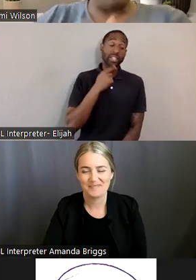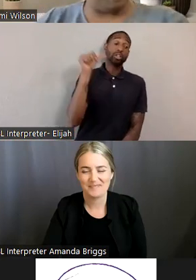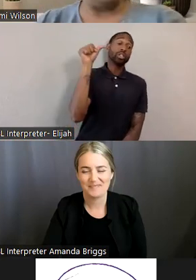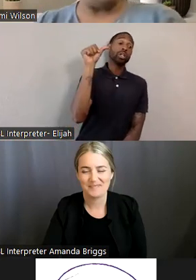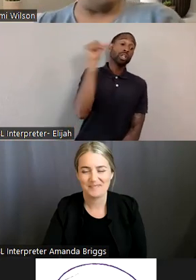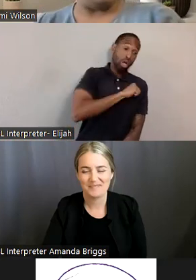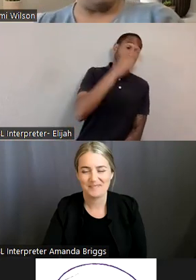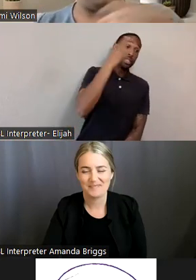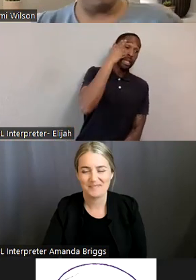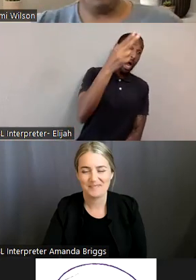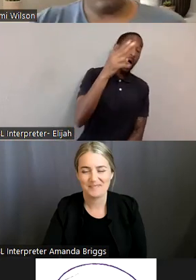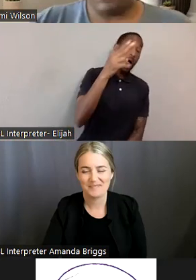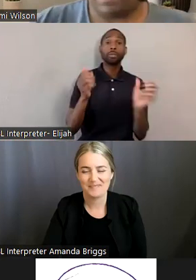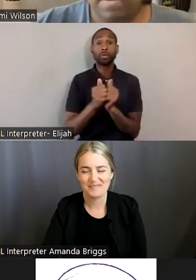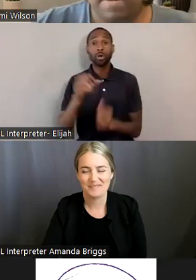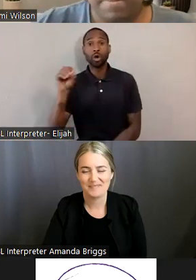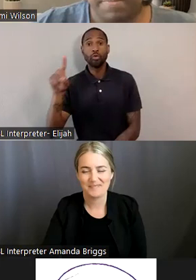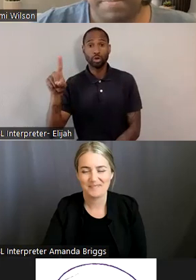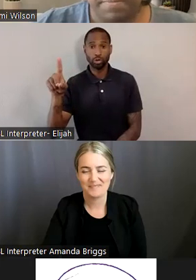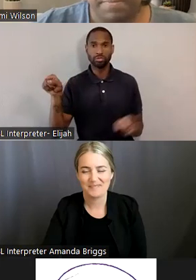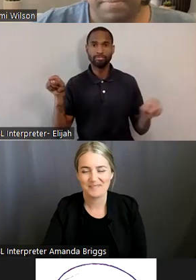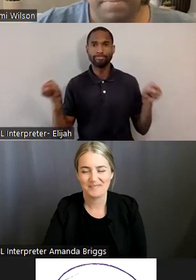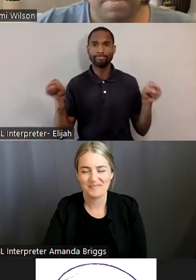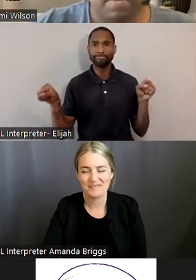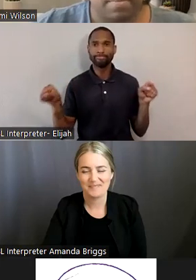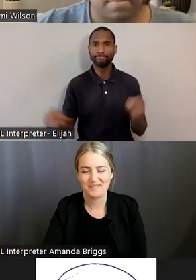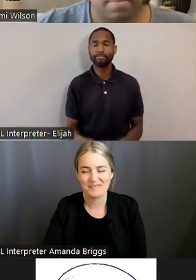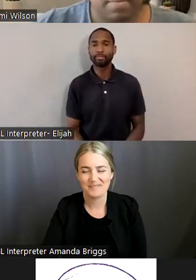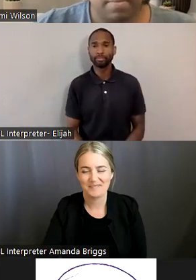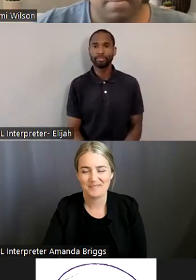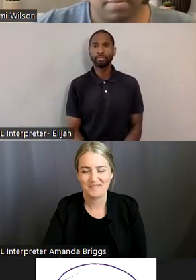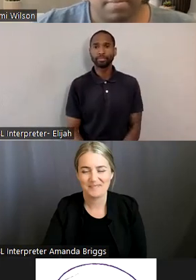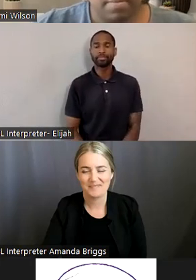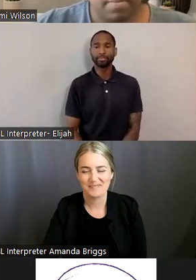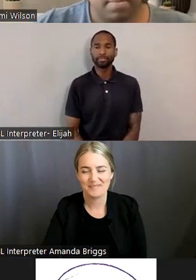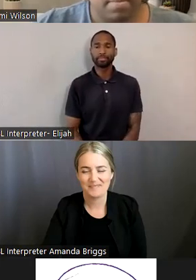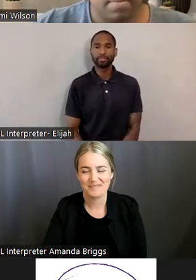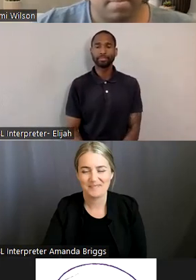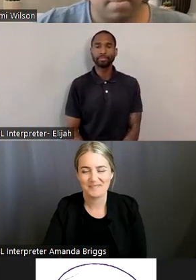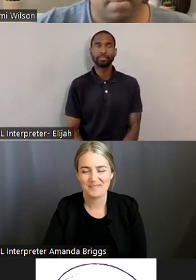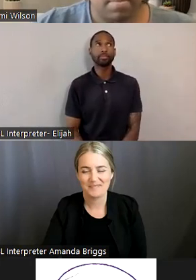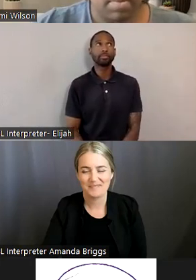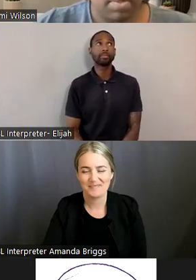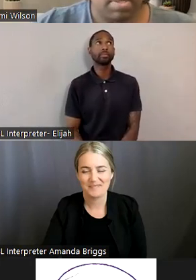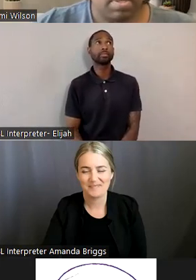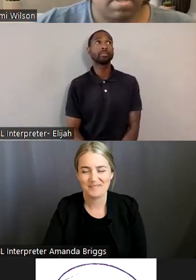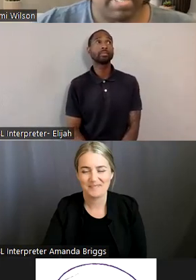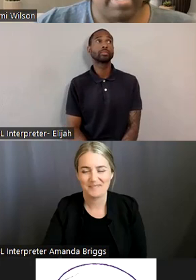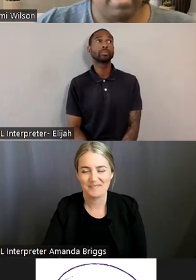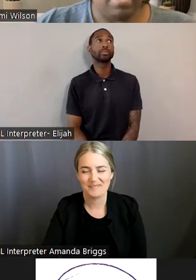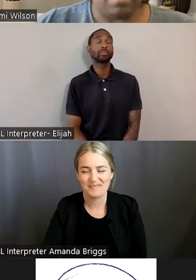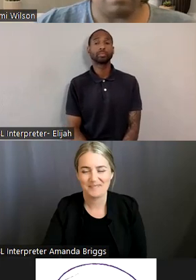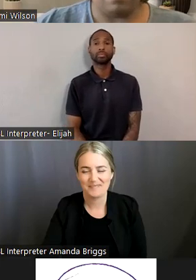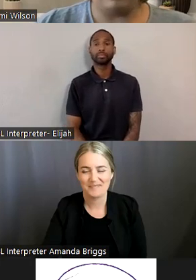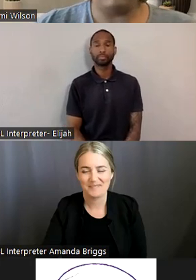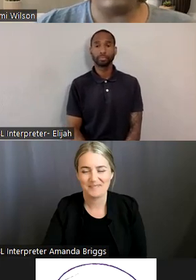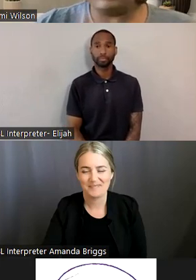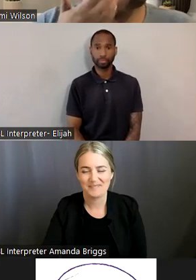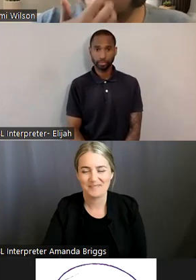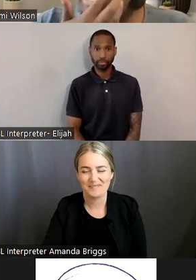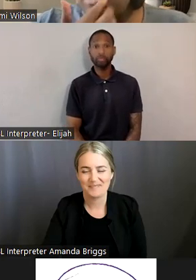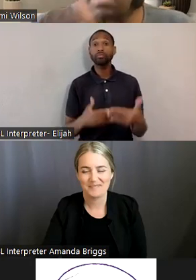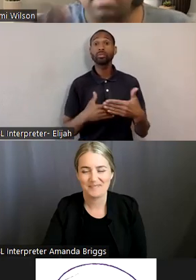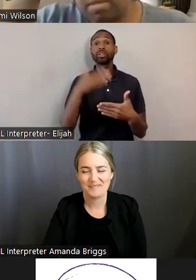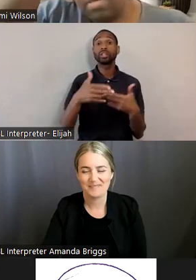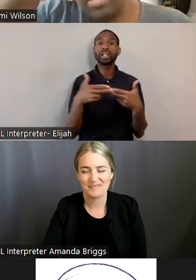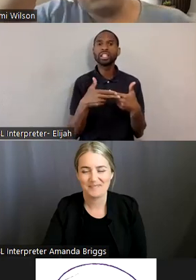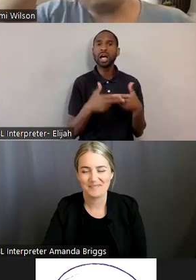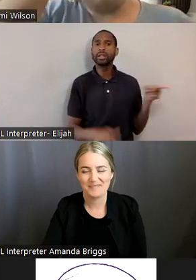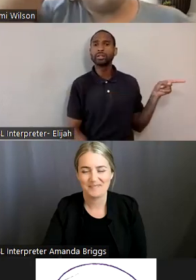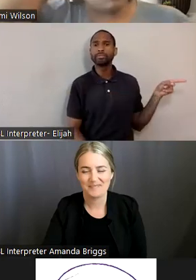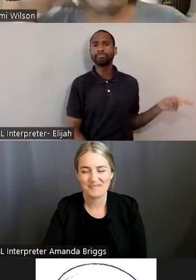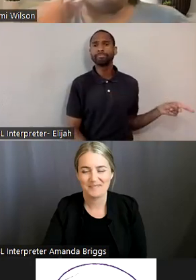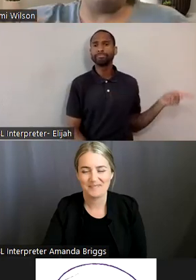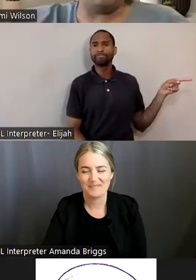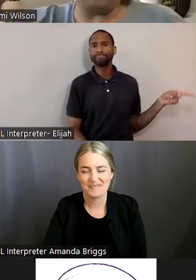versus overdose. Okay. And this next slide, just it's